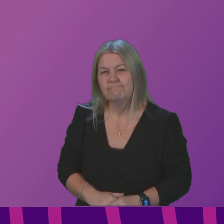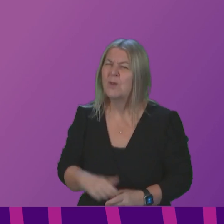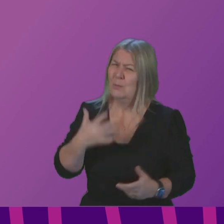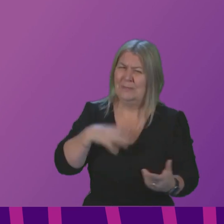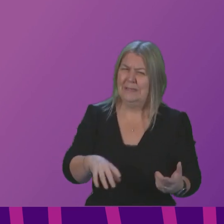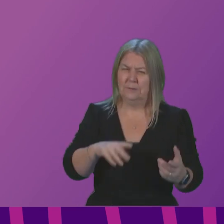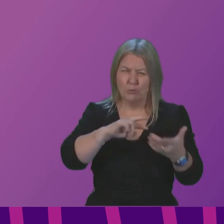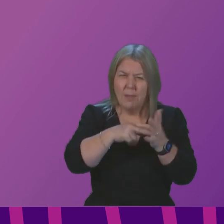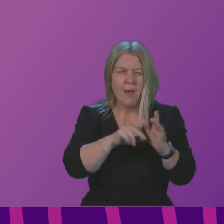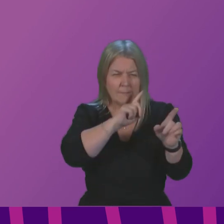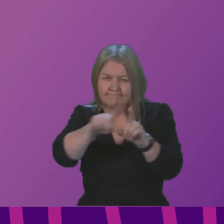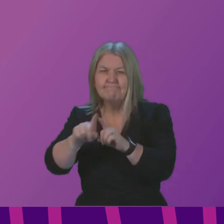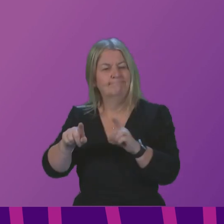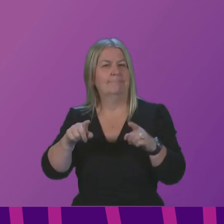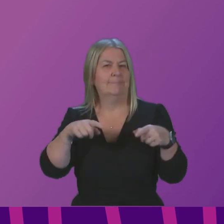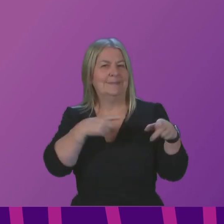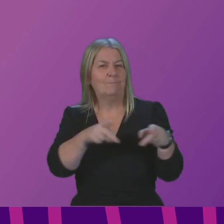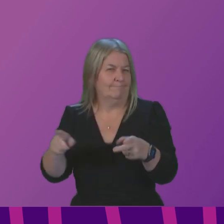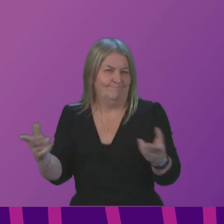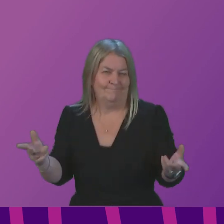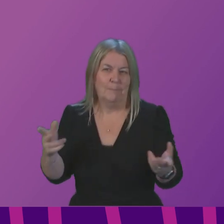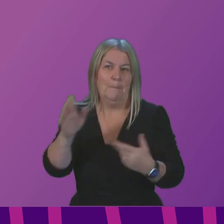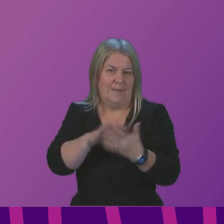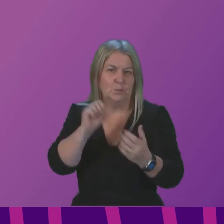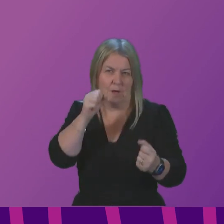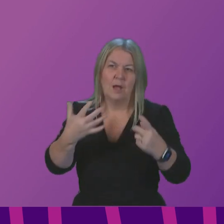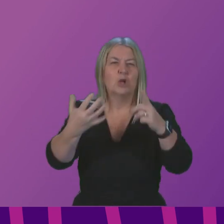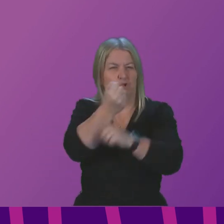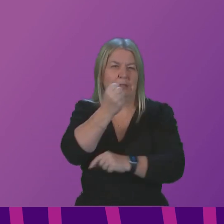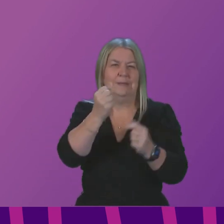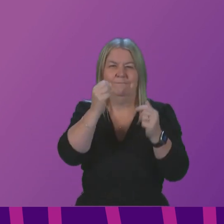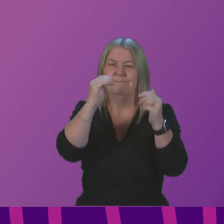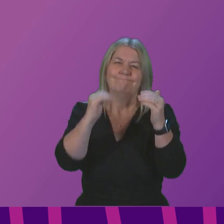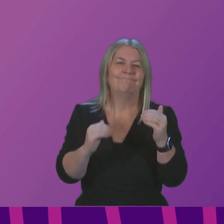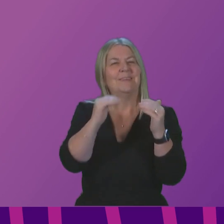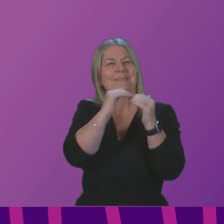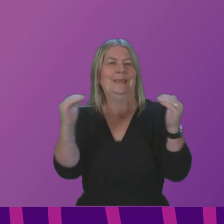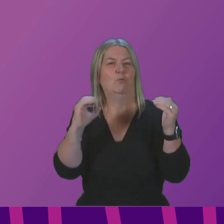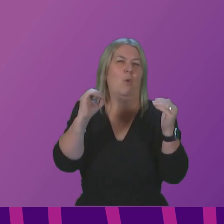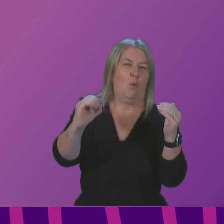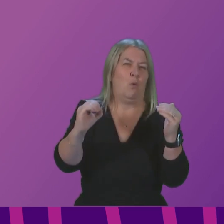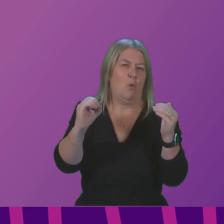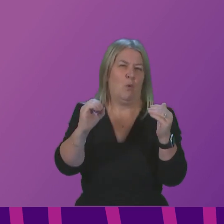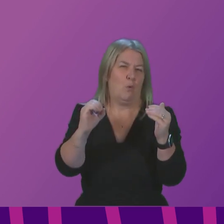things to live up to our own climate change targets.